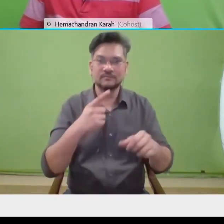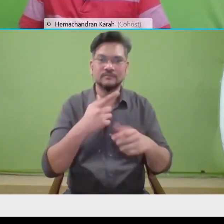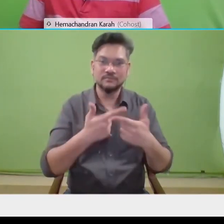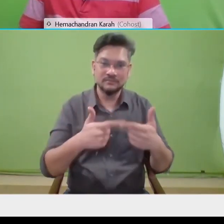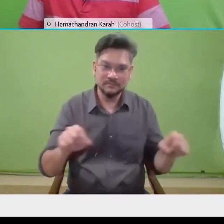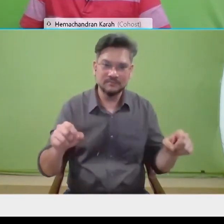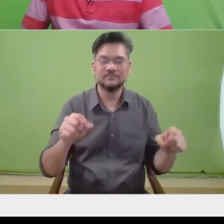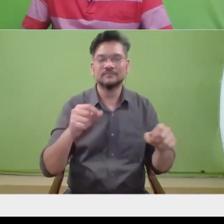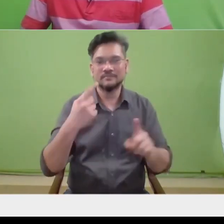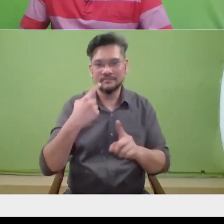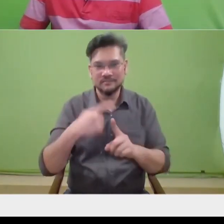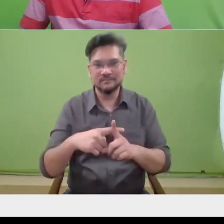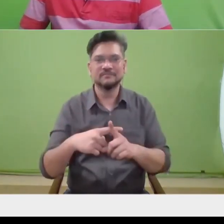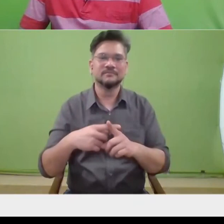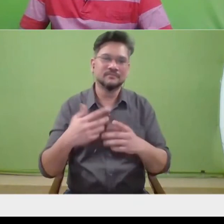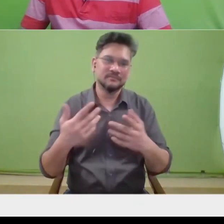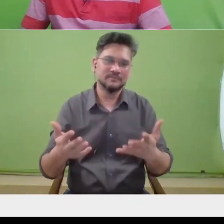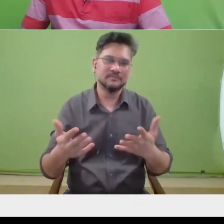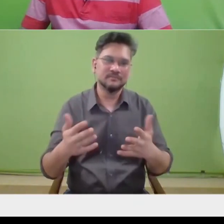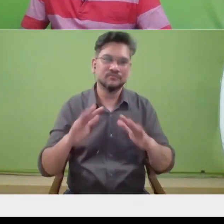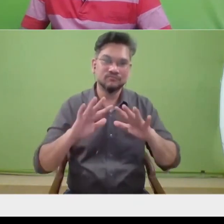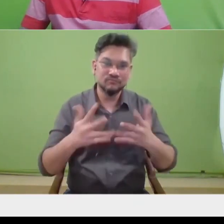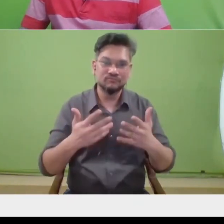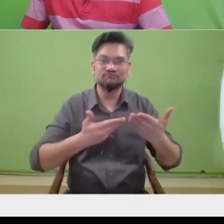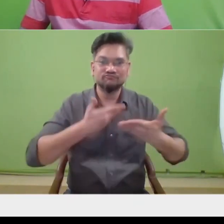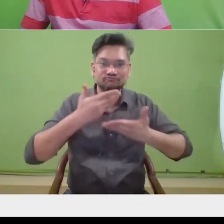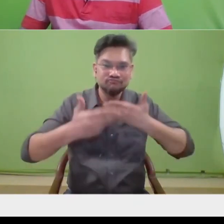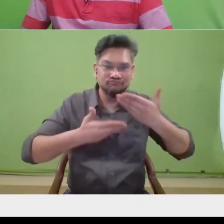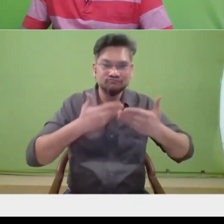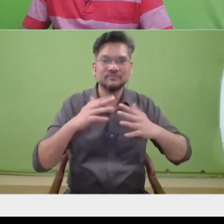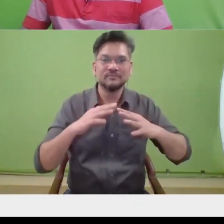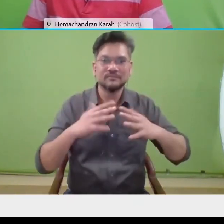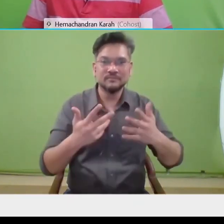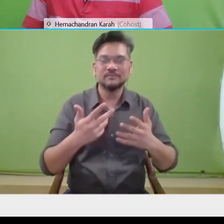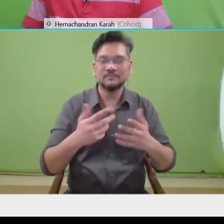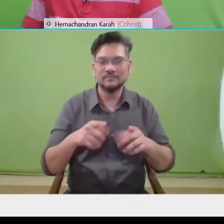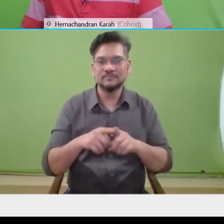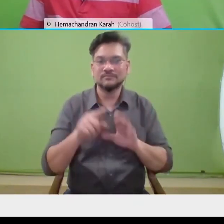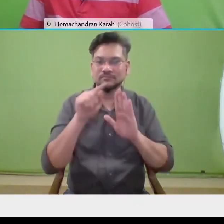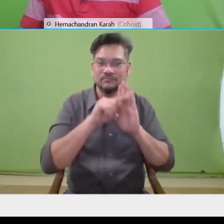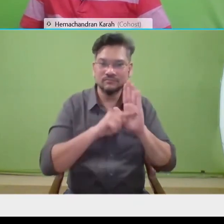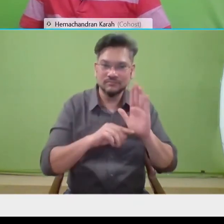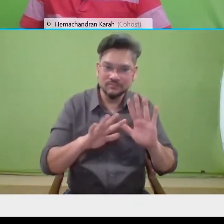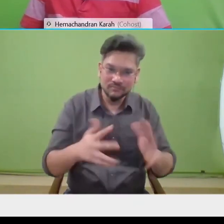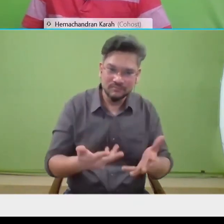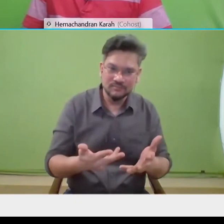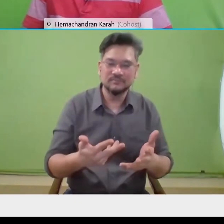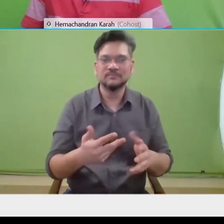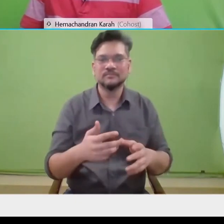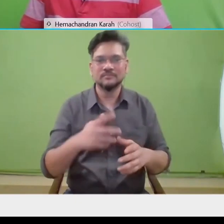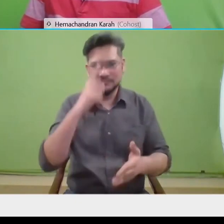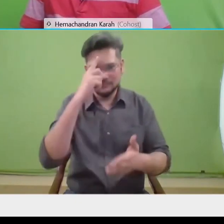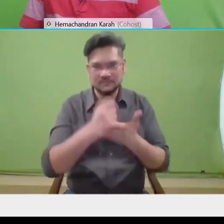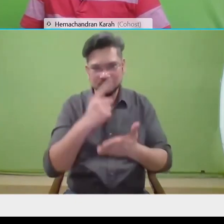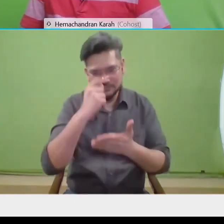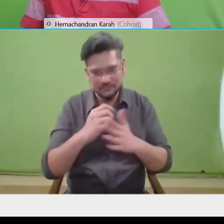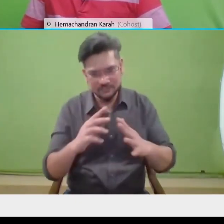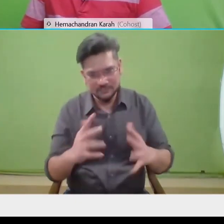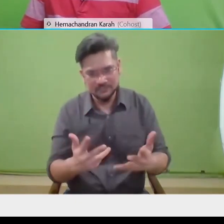but as usual about how to teach how to arrive at policy decisions how to do mentoring